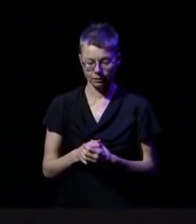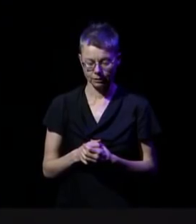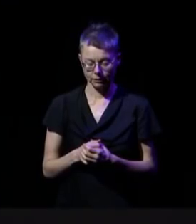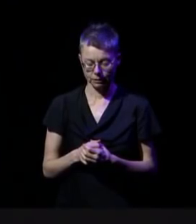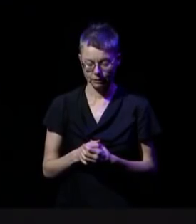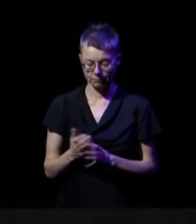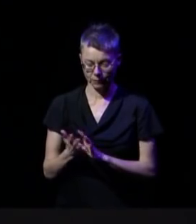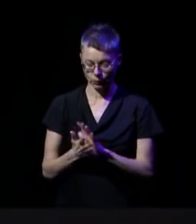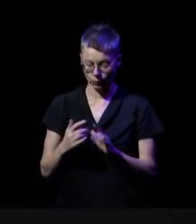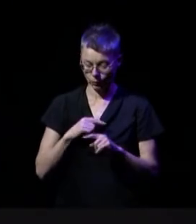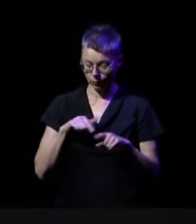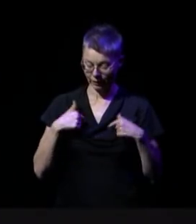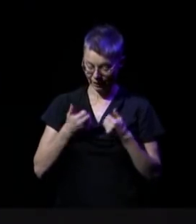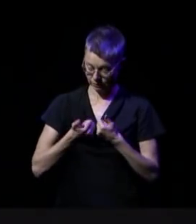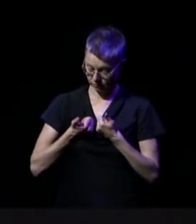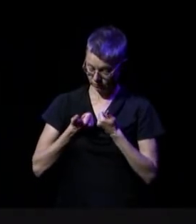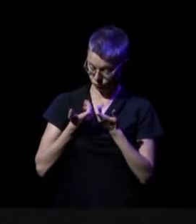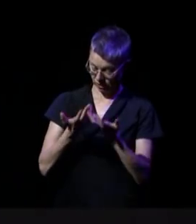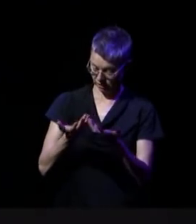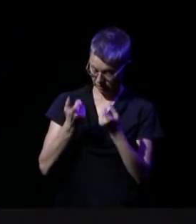to express ourselves and understand ourselves